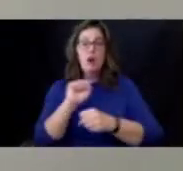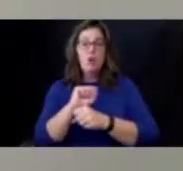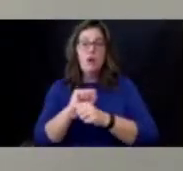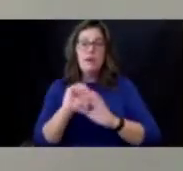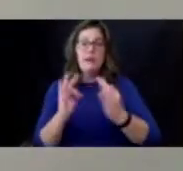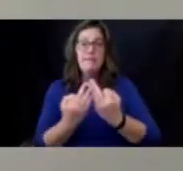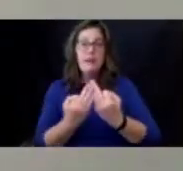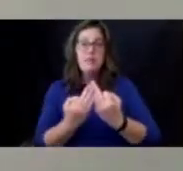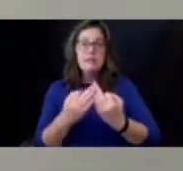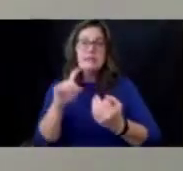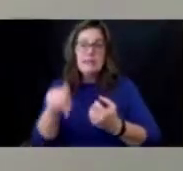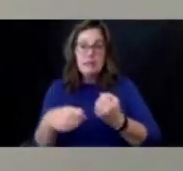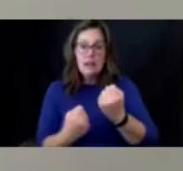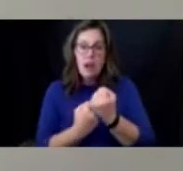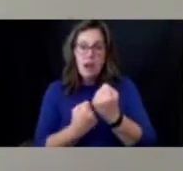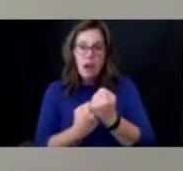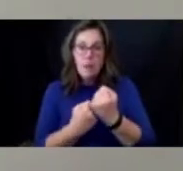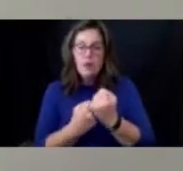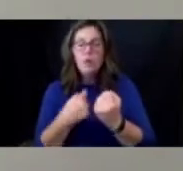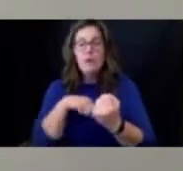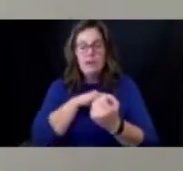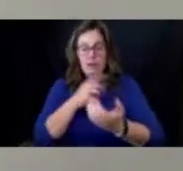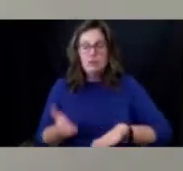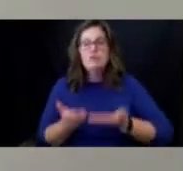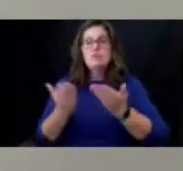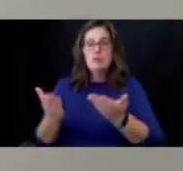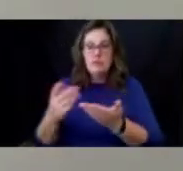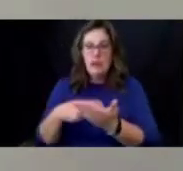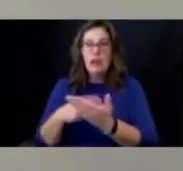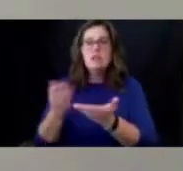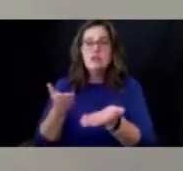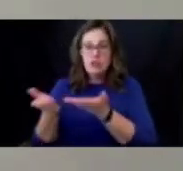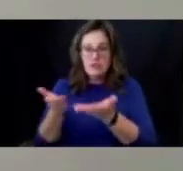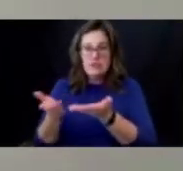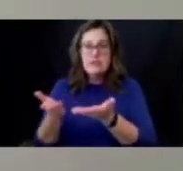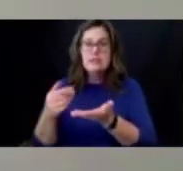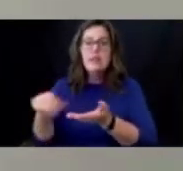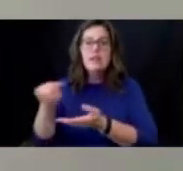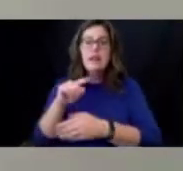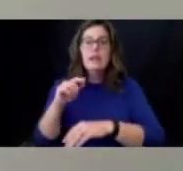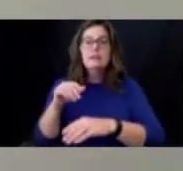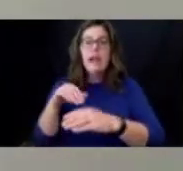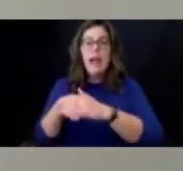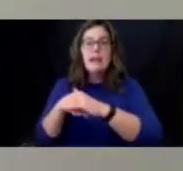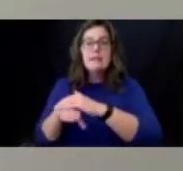should have services there for them when they need it to access and be successful in the workforce